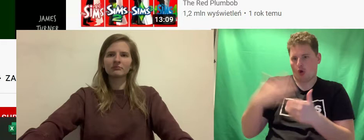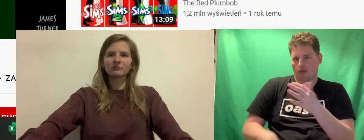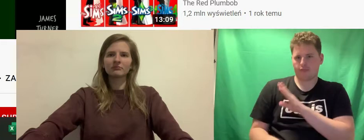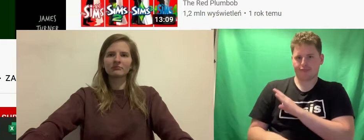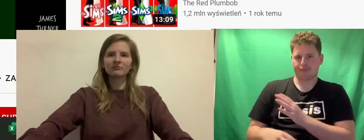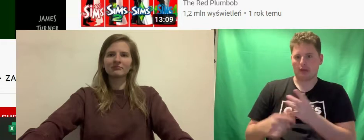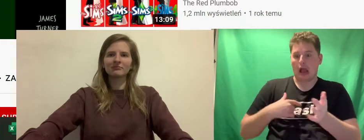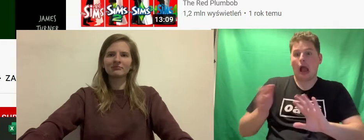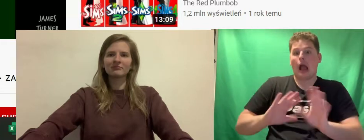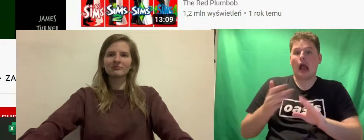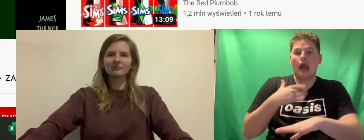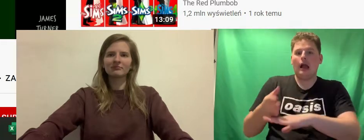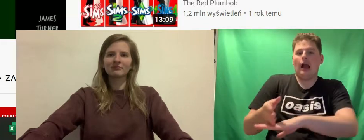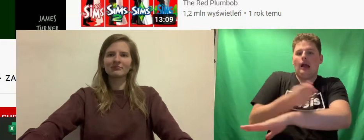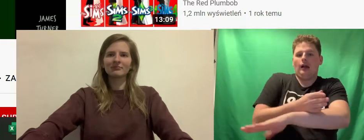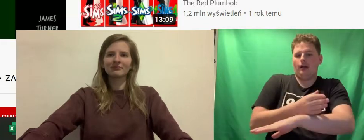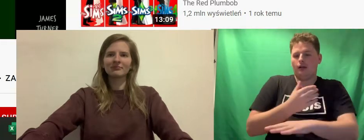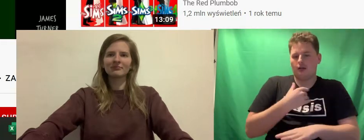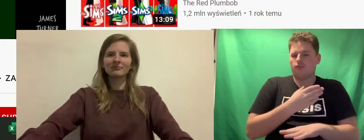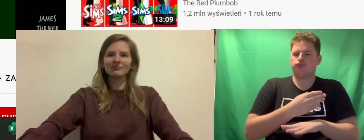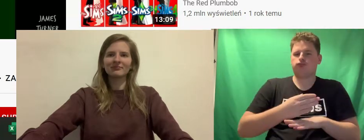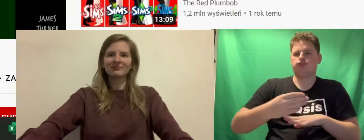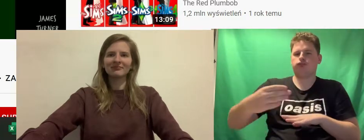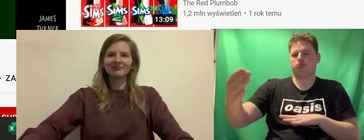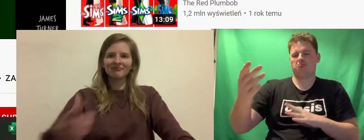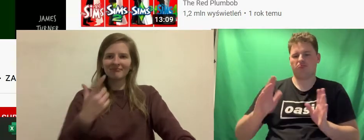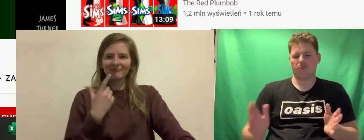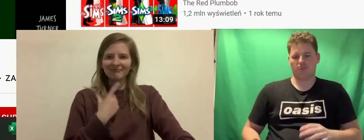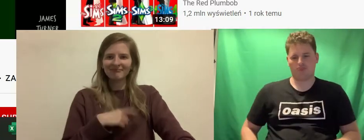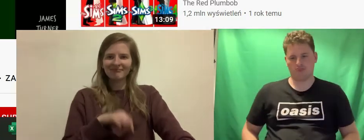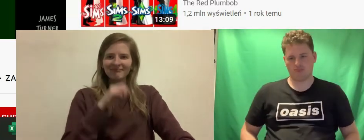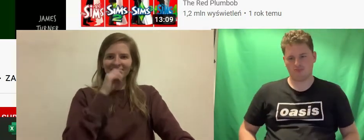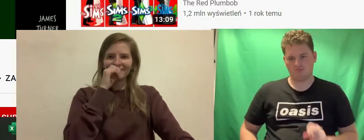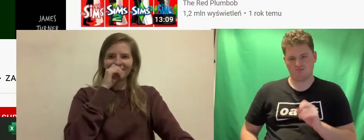A: and he died, is dead and his grave is in the garden, I was surprised and panicked that he left without being pledged so I retired games A: fortunately, I saved the games before clicking